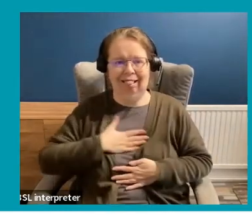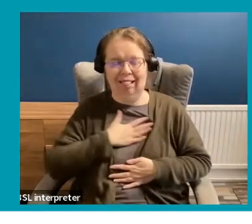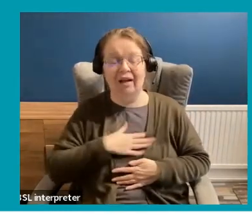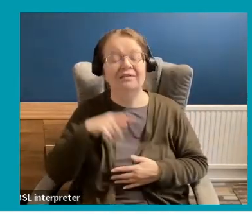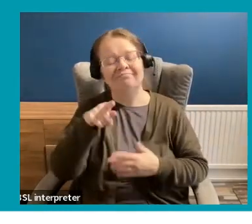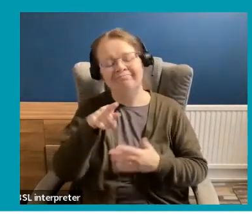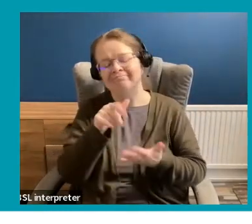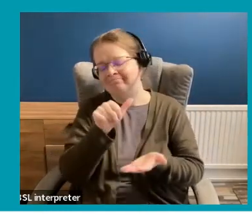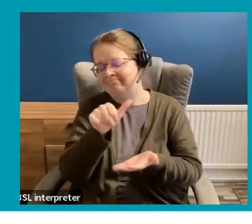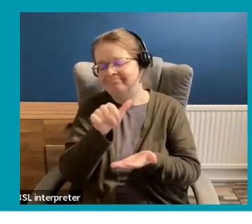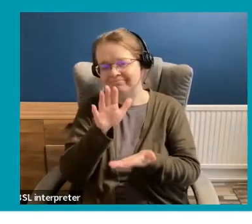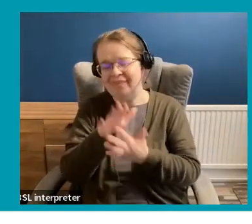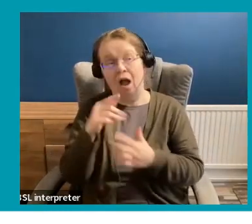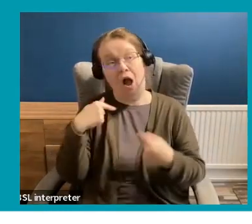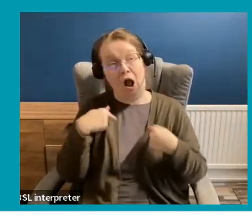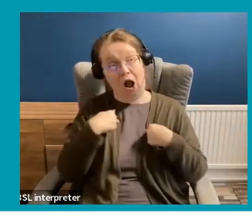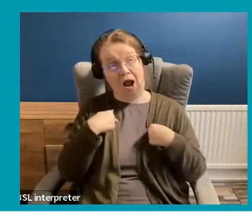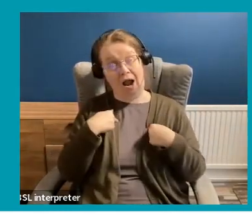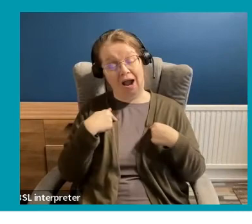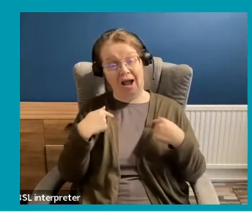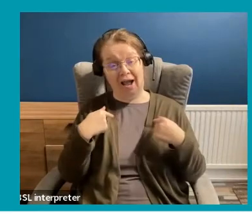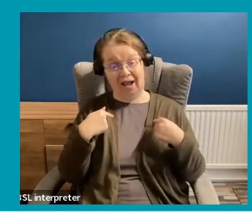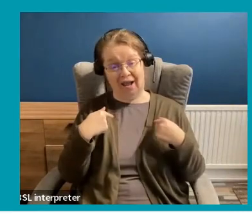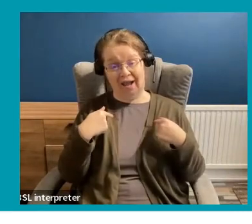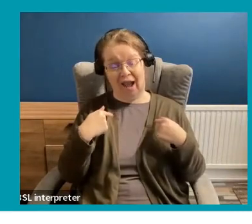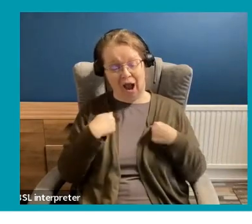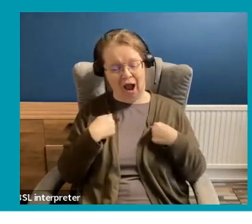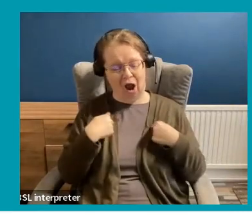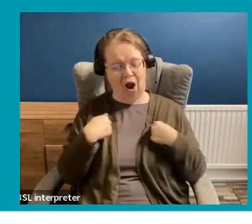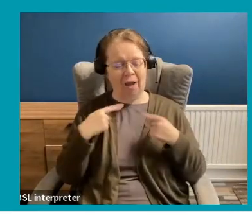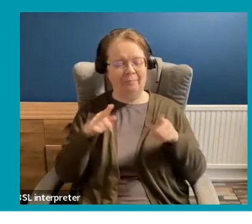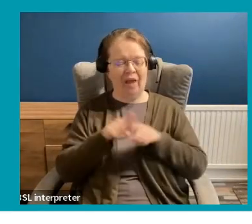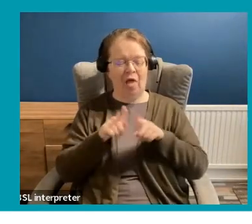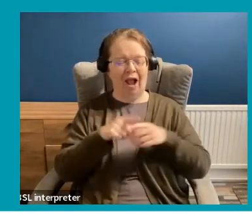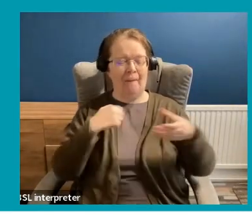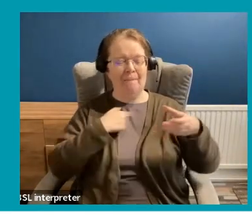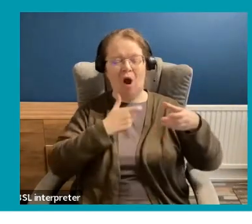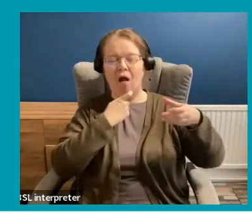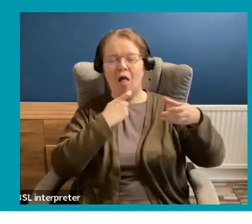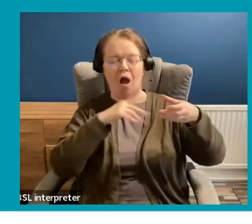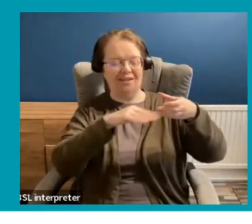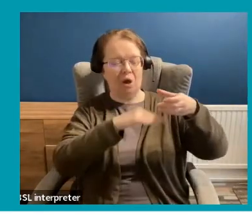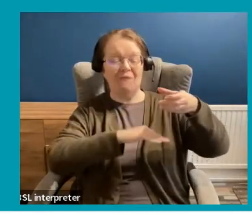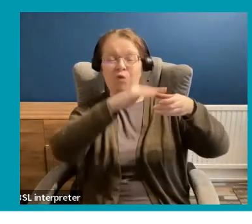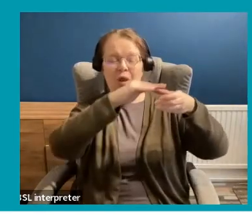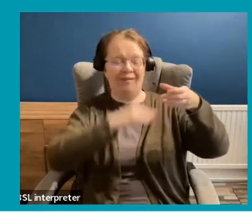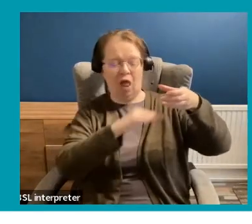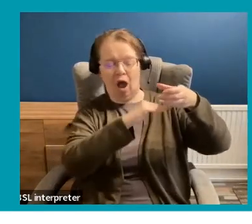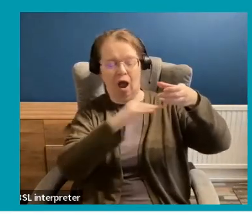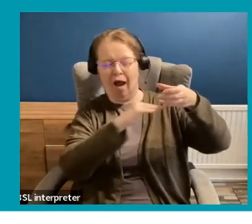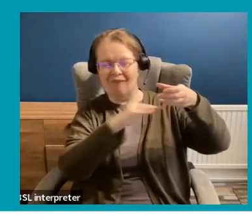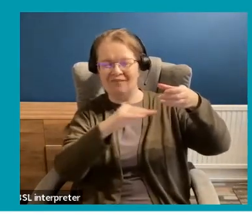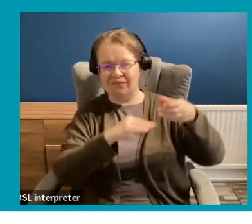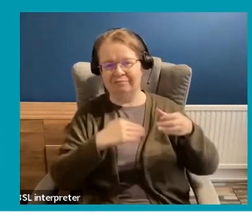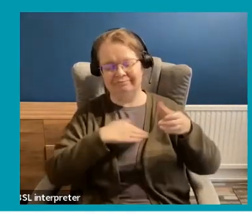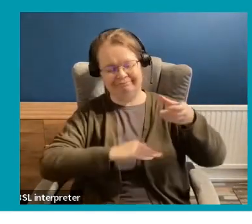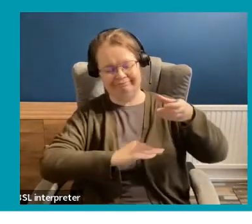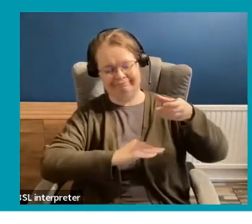I do think, I am a glass half-full kind of girl and I think most people want to be fair and